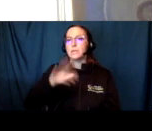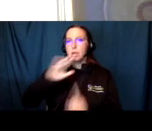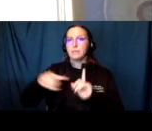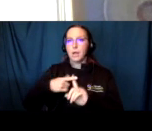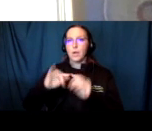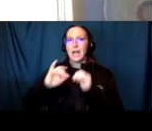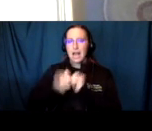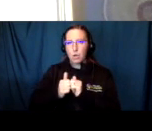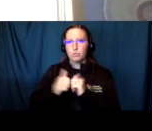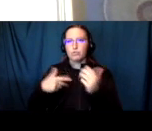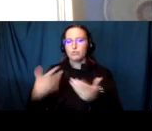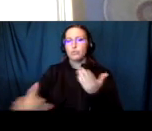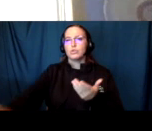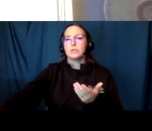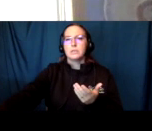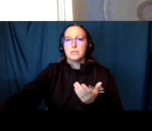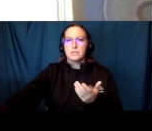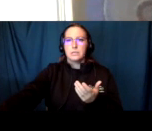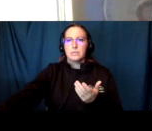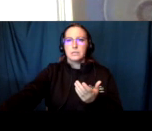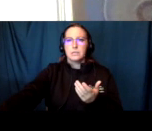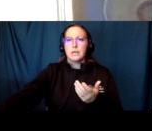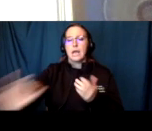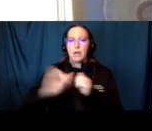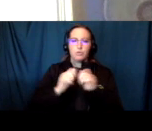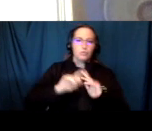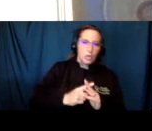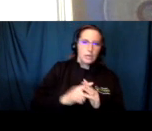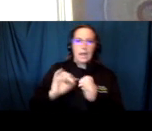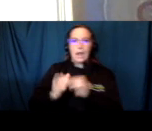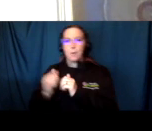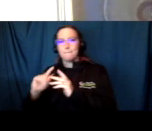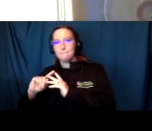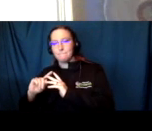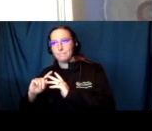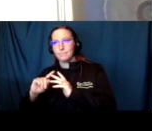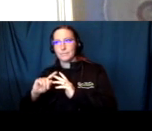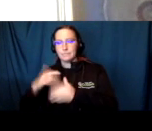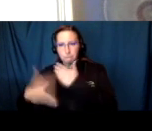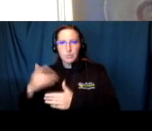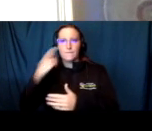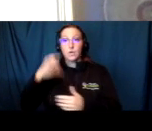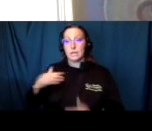how to start, how to begin, when you have a little that's coming in for auditory therapy and